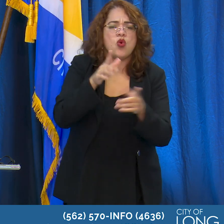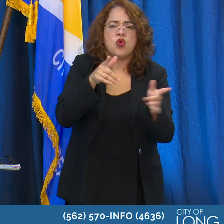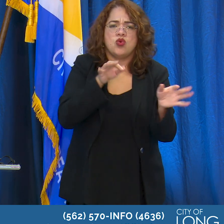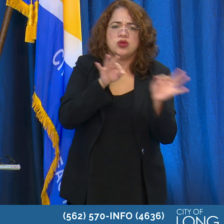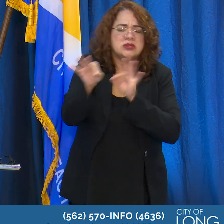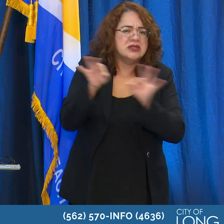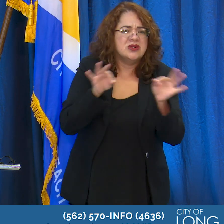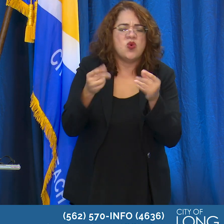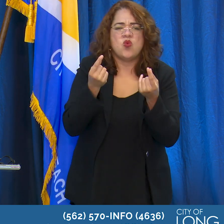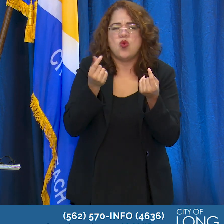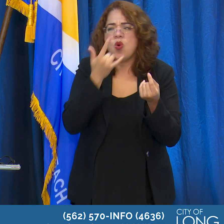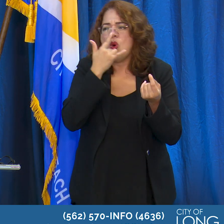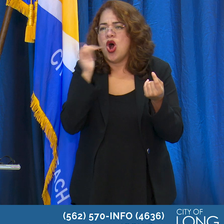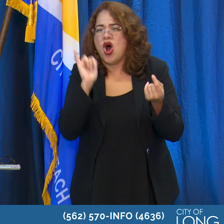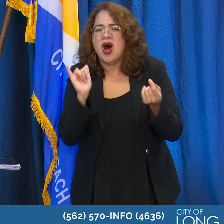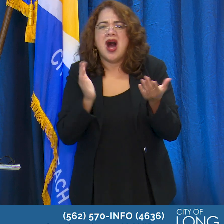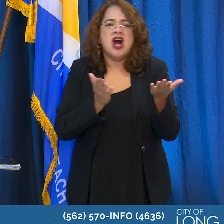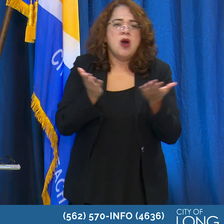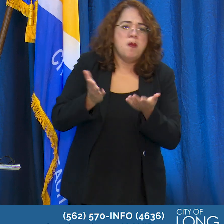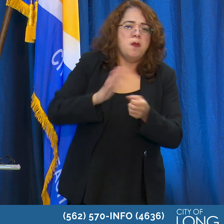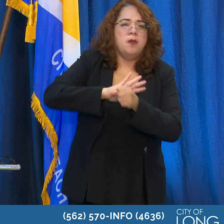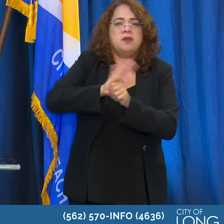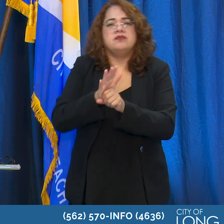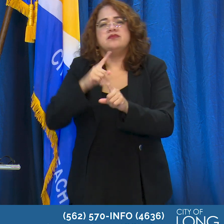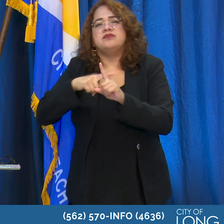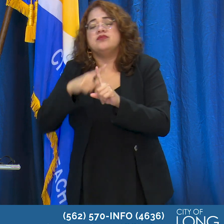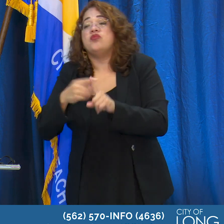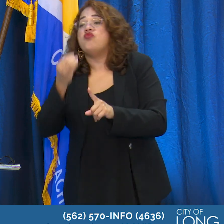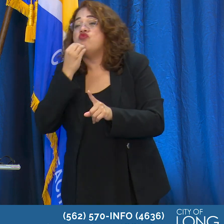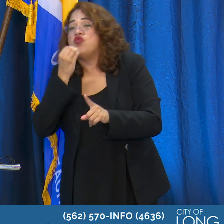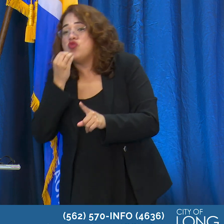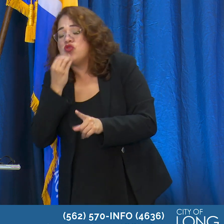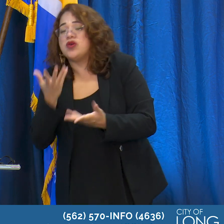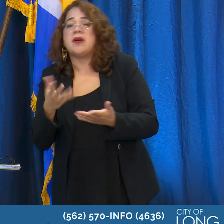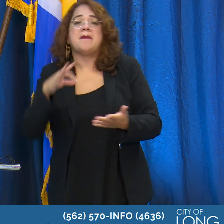people by getting access to services, food, connecting them to their benefits,